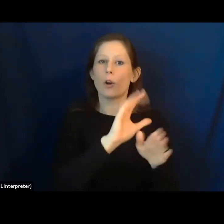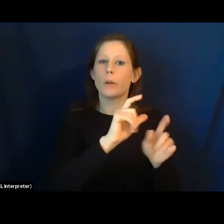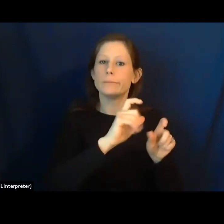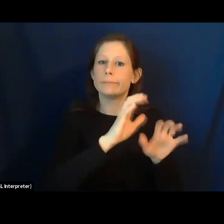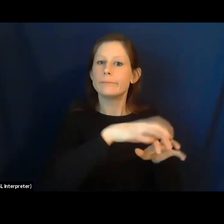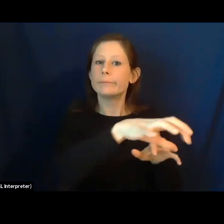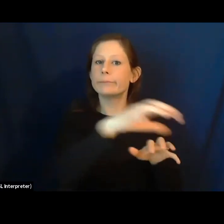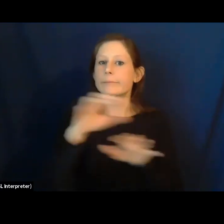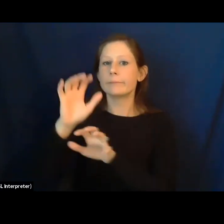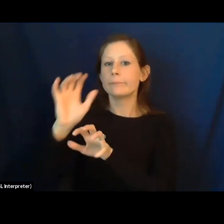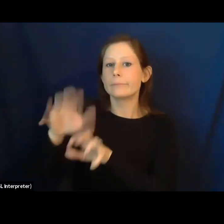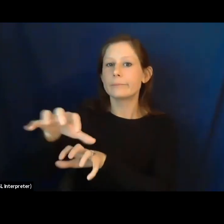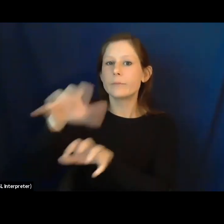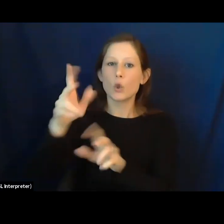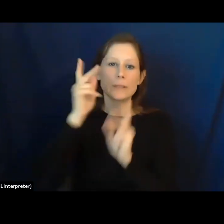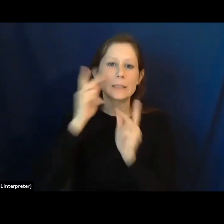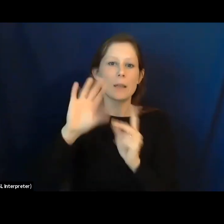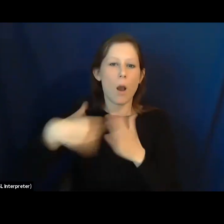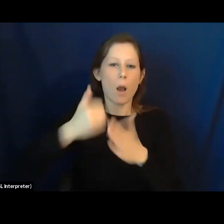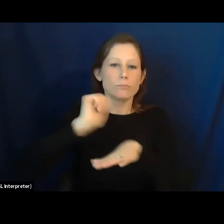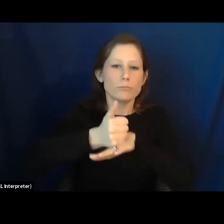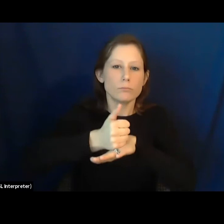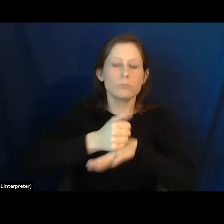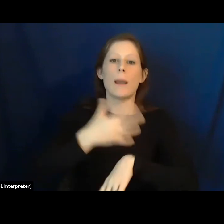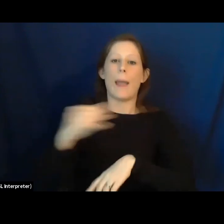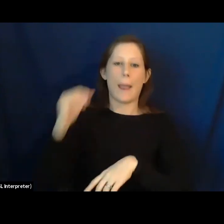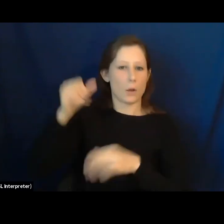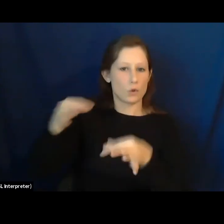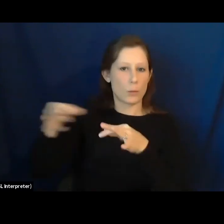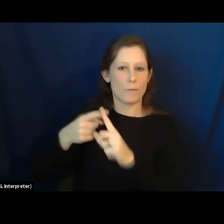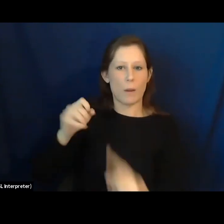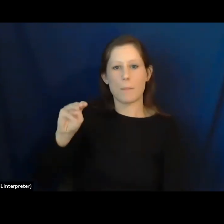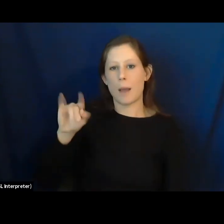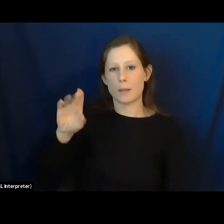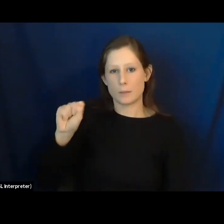by MindsEye. So I do want to give a huge shout out to MindsEye and specifically to Magan